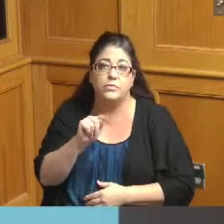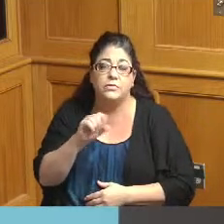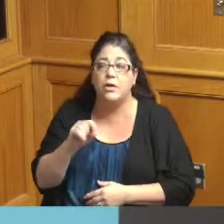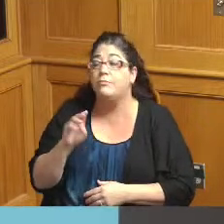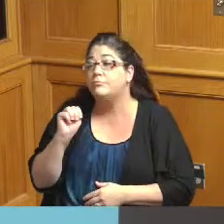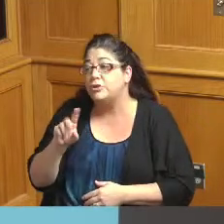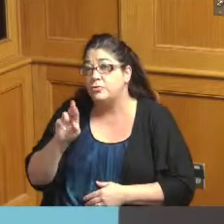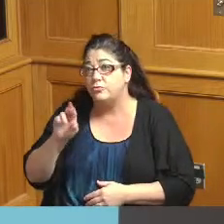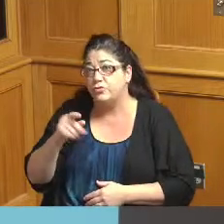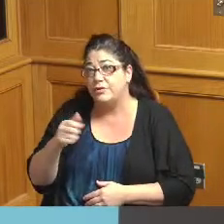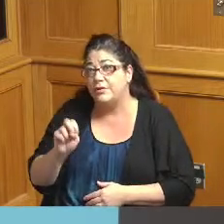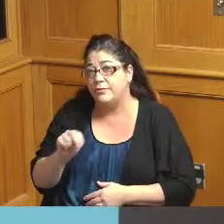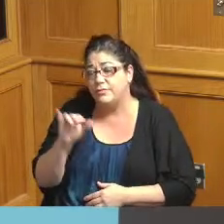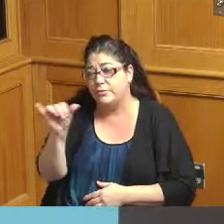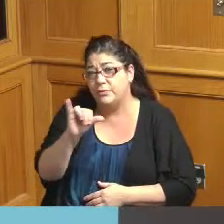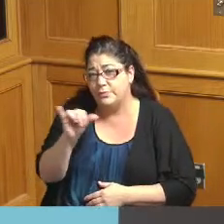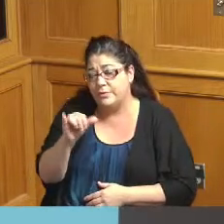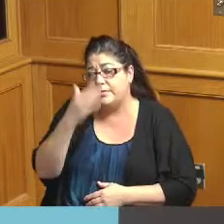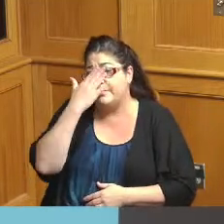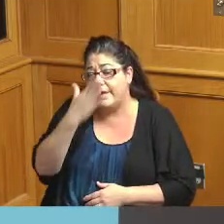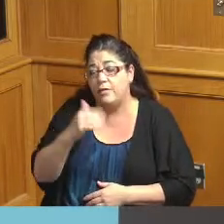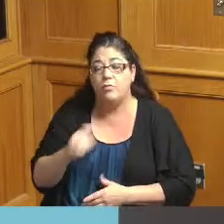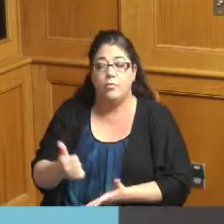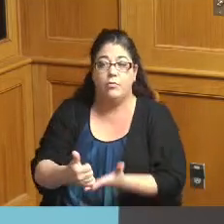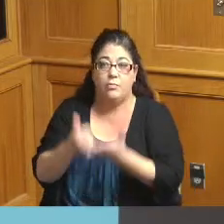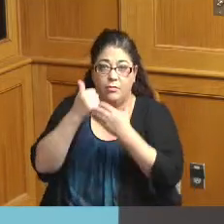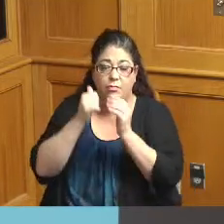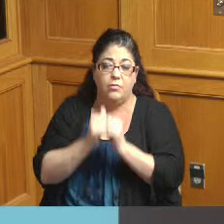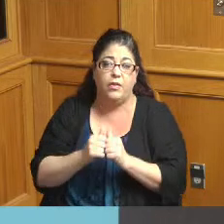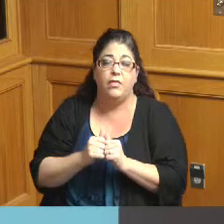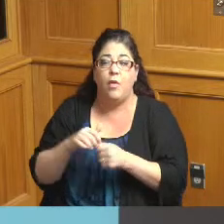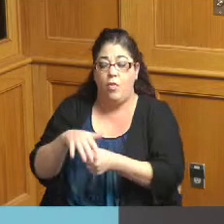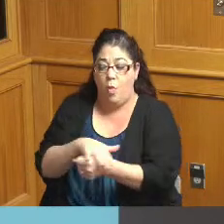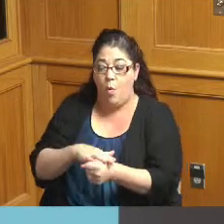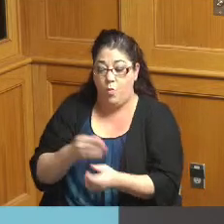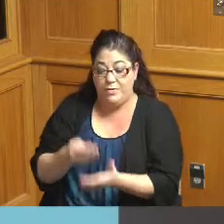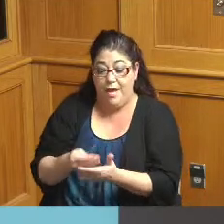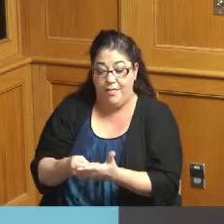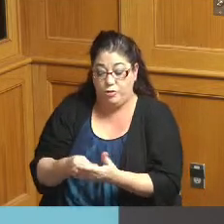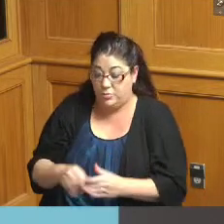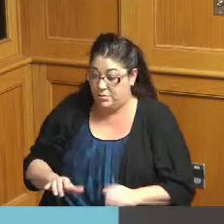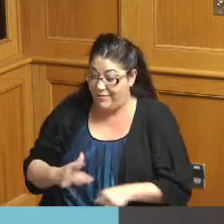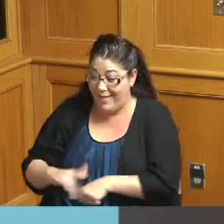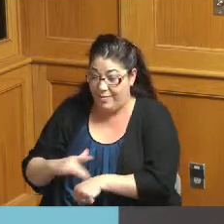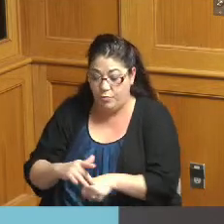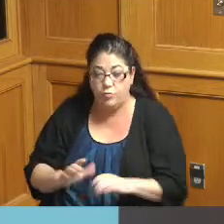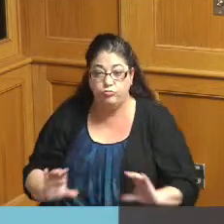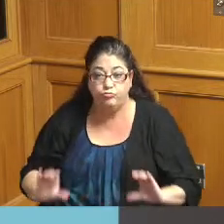willingness for us to work with some of the local dollars to create increased flexibility because